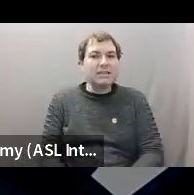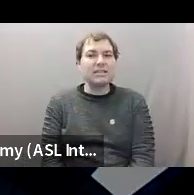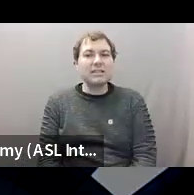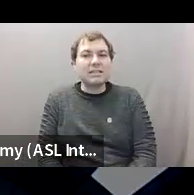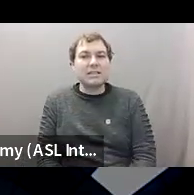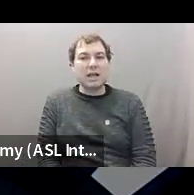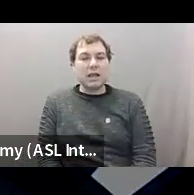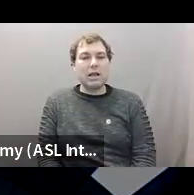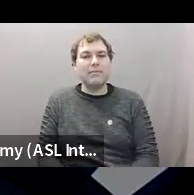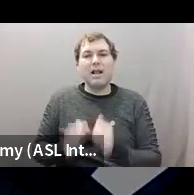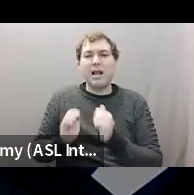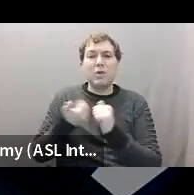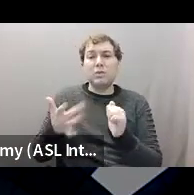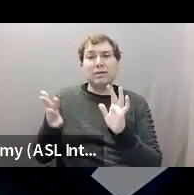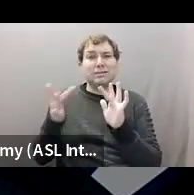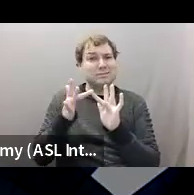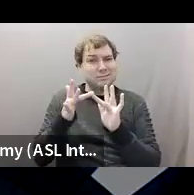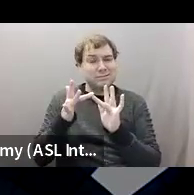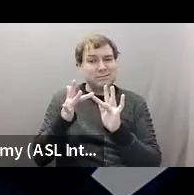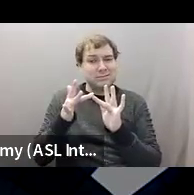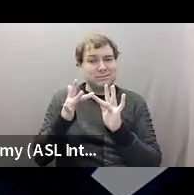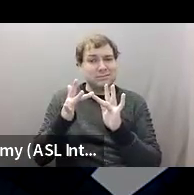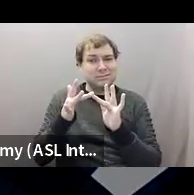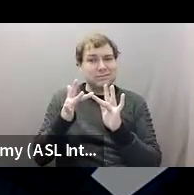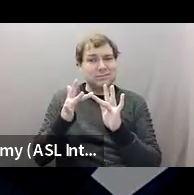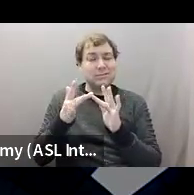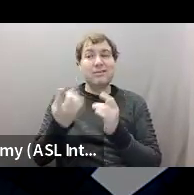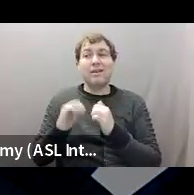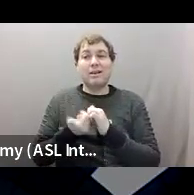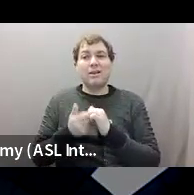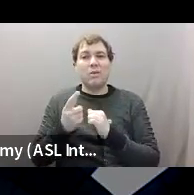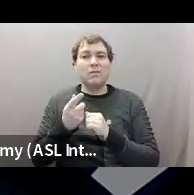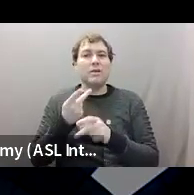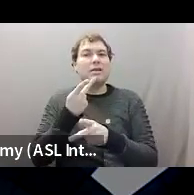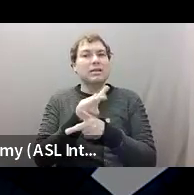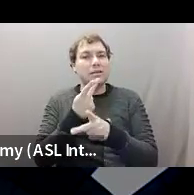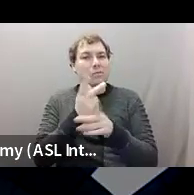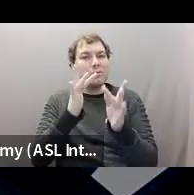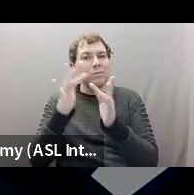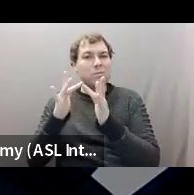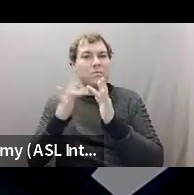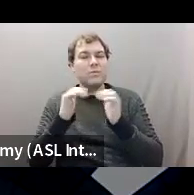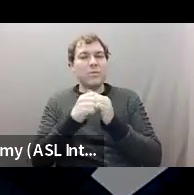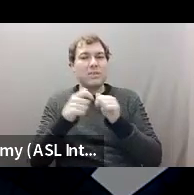Linda Pogue: How can we connect? Linda Pogue: Well, one of the ways we can connect is keep in touch with these core Linda Pogue: conversation.